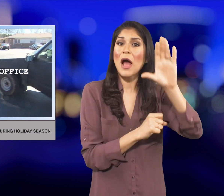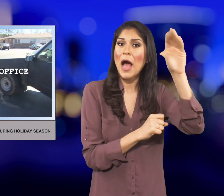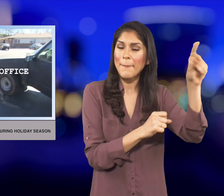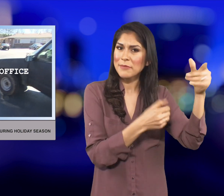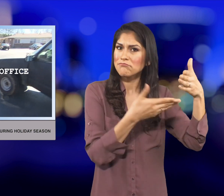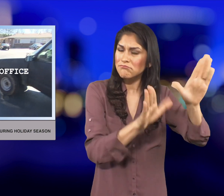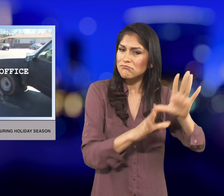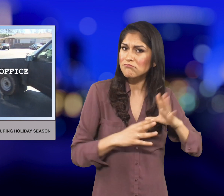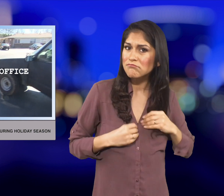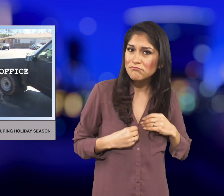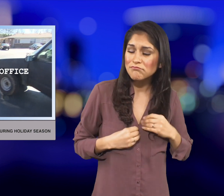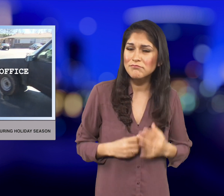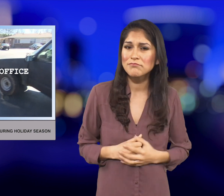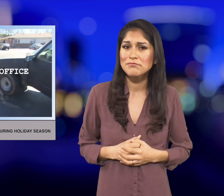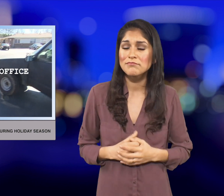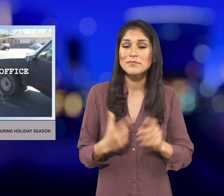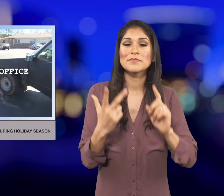Just make sure your employer is okay with that.